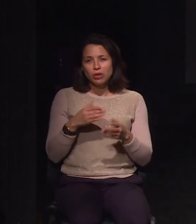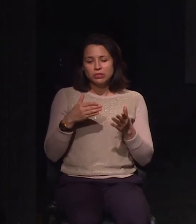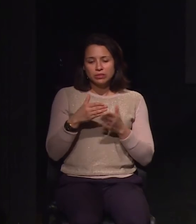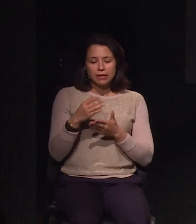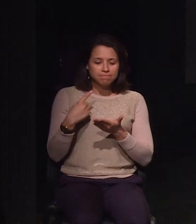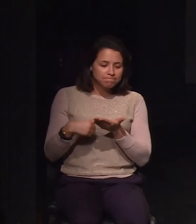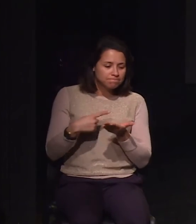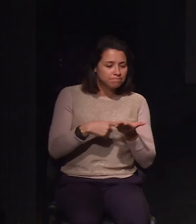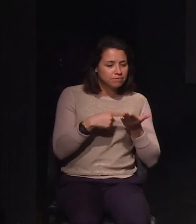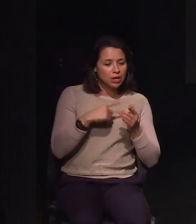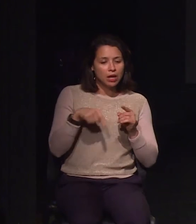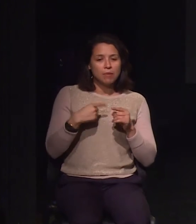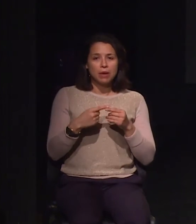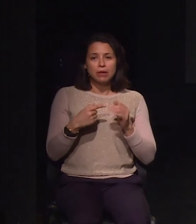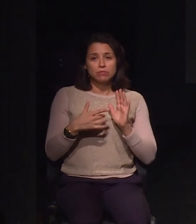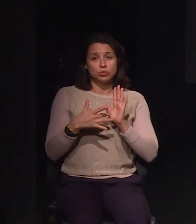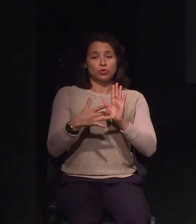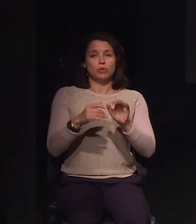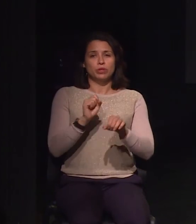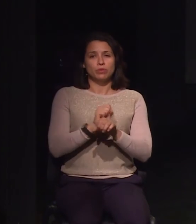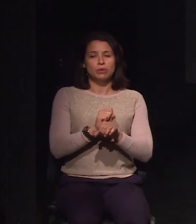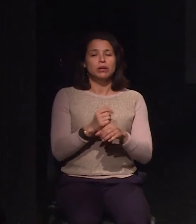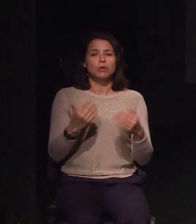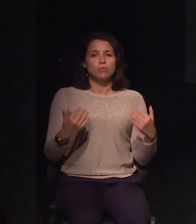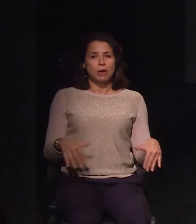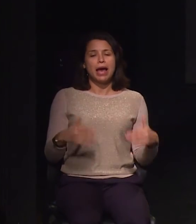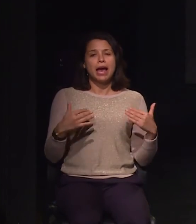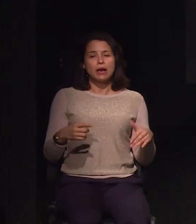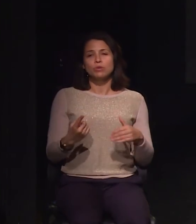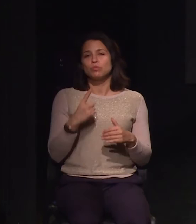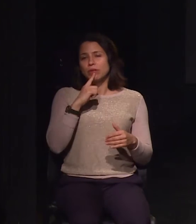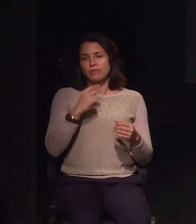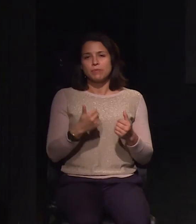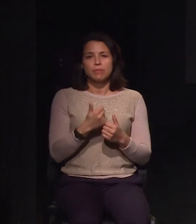it was probably one of the most moving artistic experiences for me of my entire life.